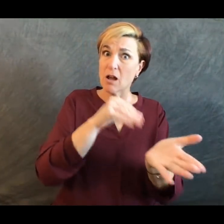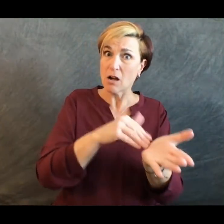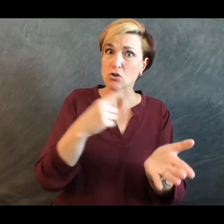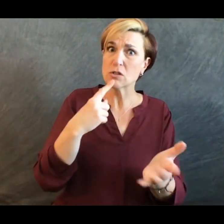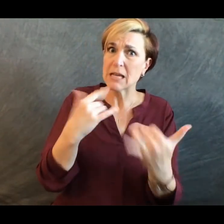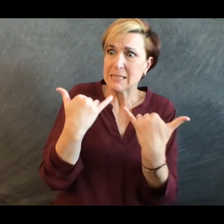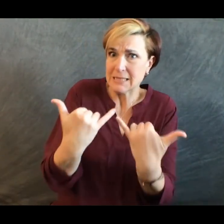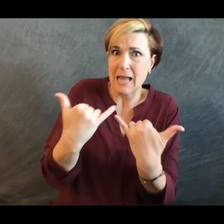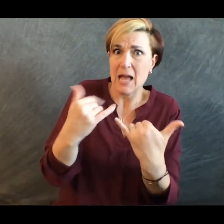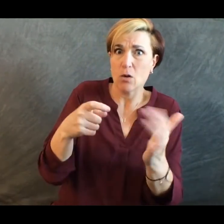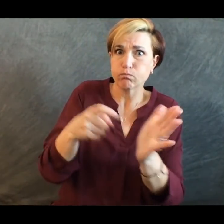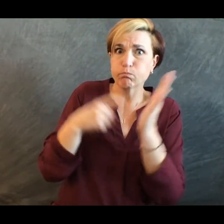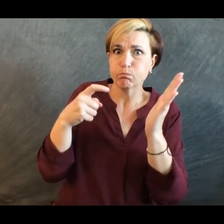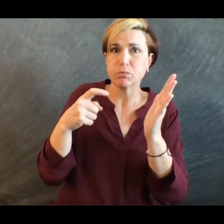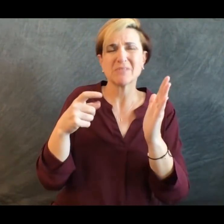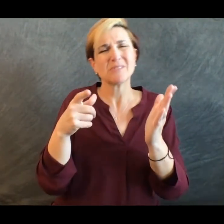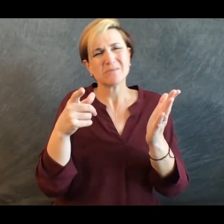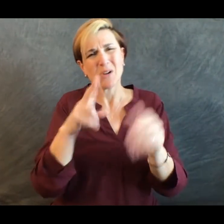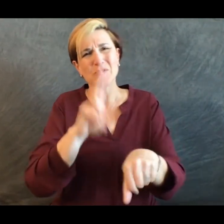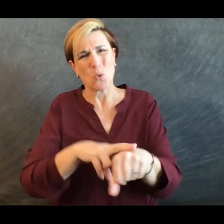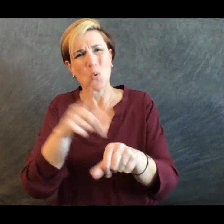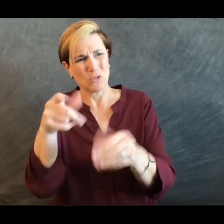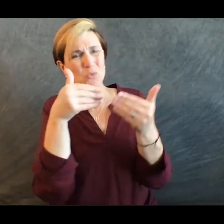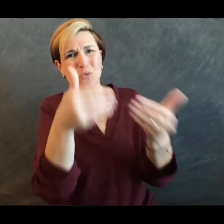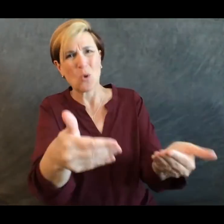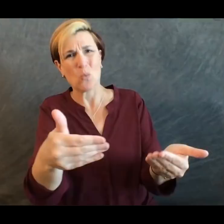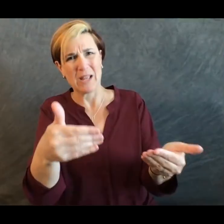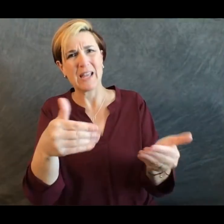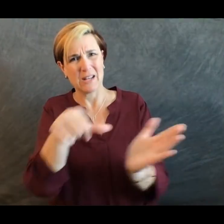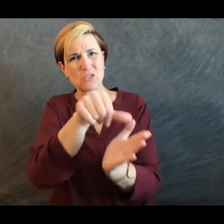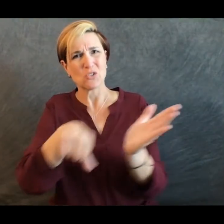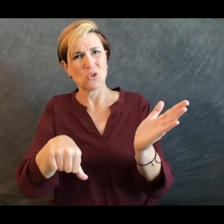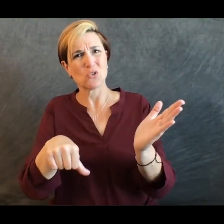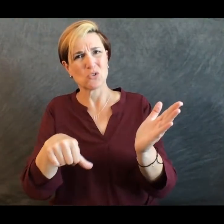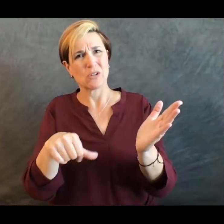different kinds of surgery obviously but we're really getting to the point where